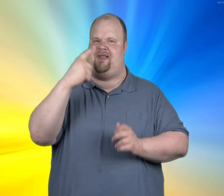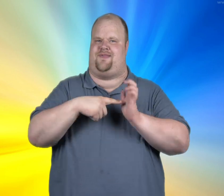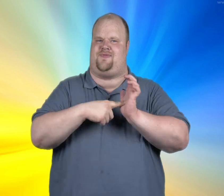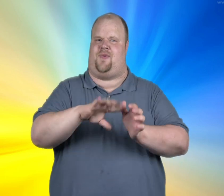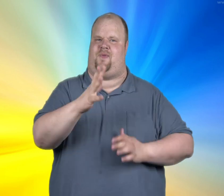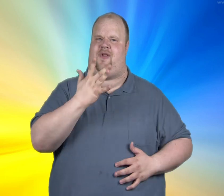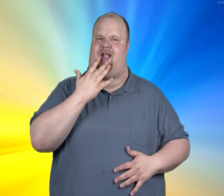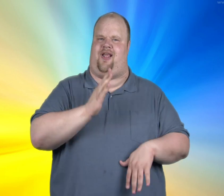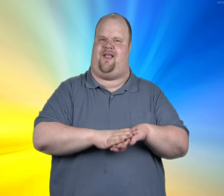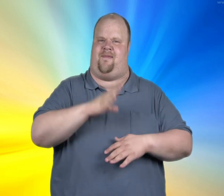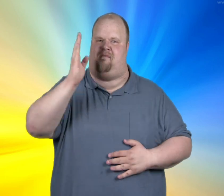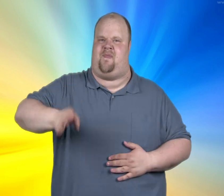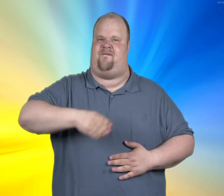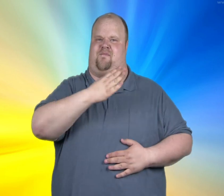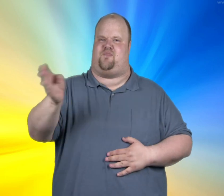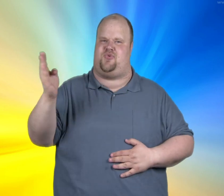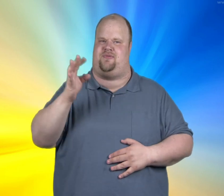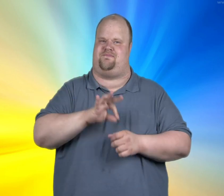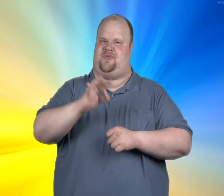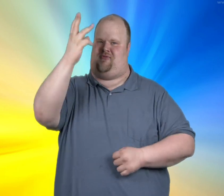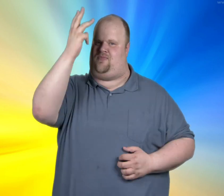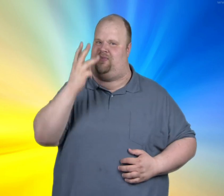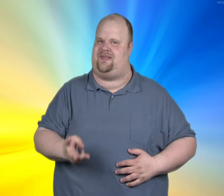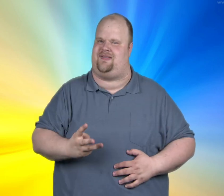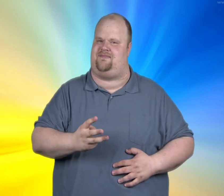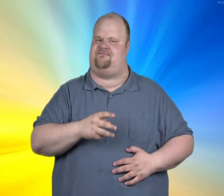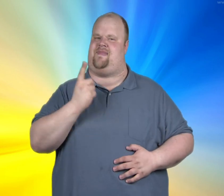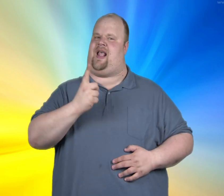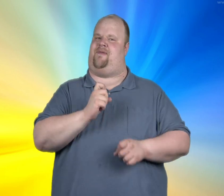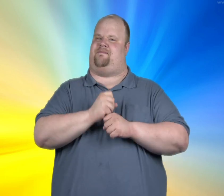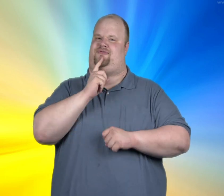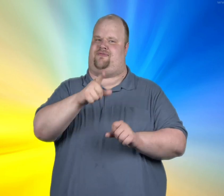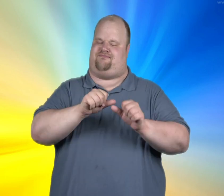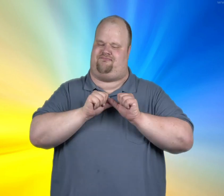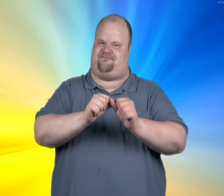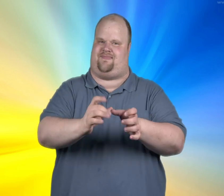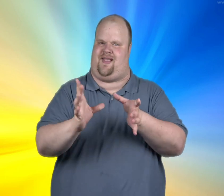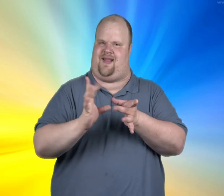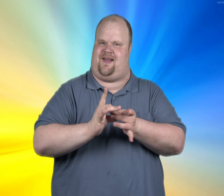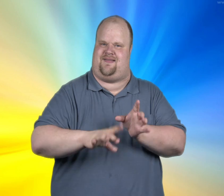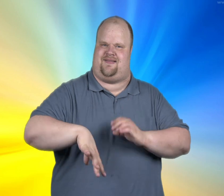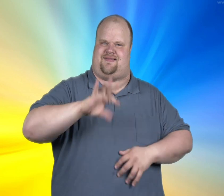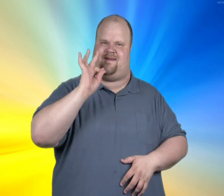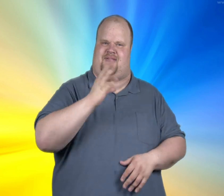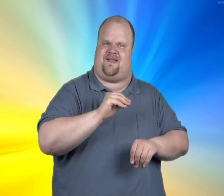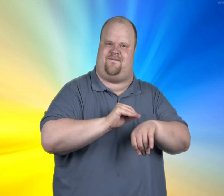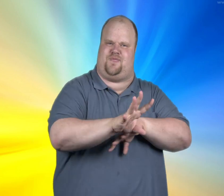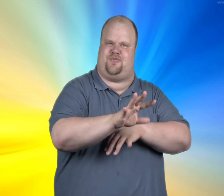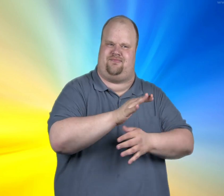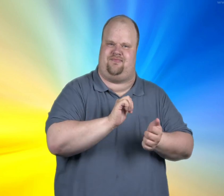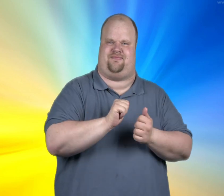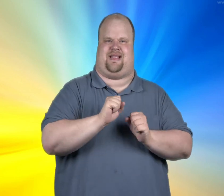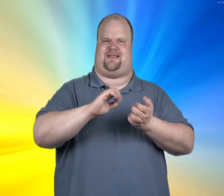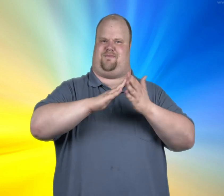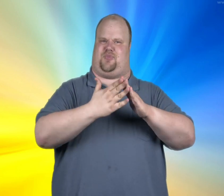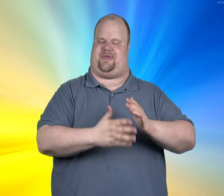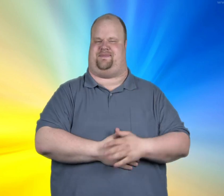Don't forget to show your colors on Buff and Blue Spirit Wednesdays! Always continue to connect, discover and influence!